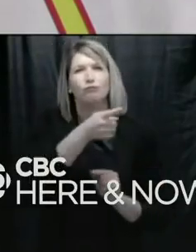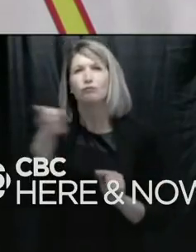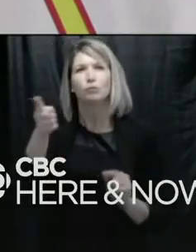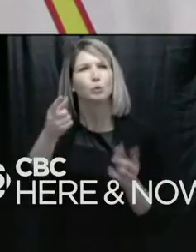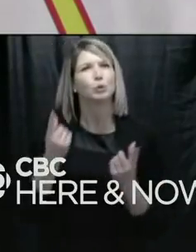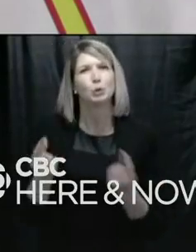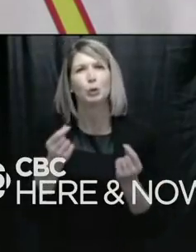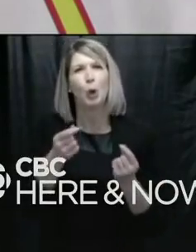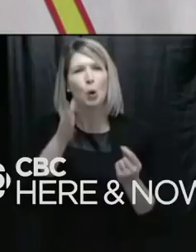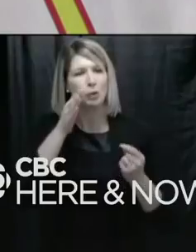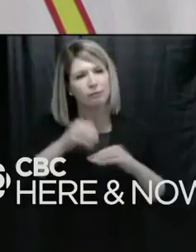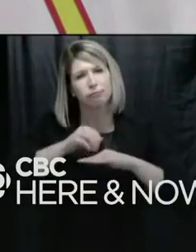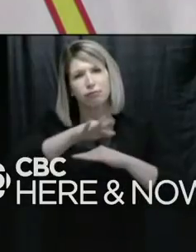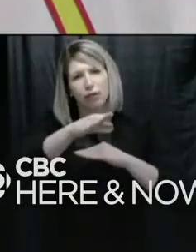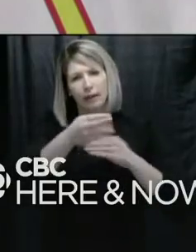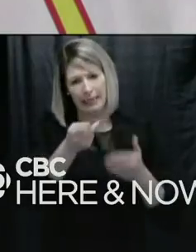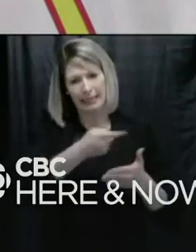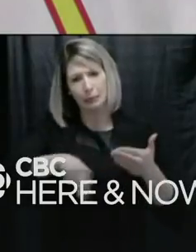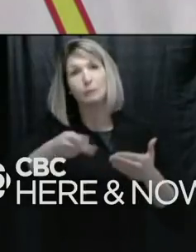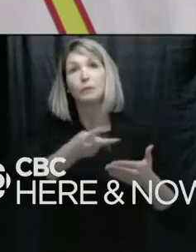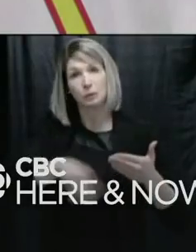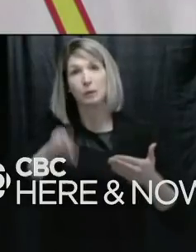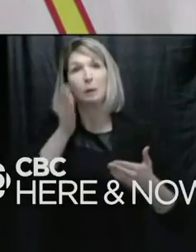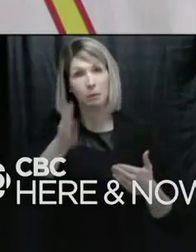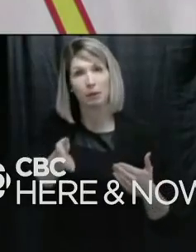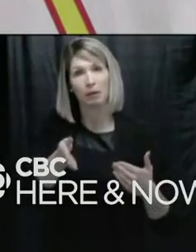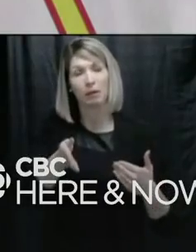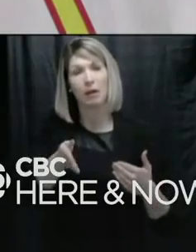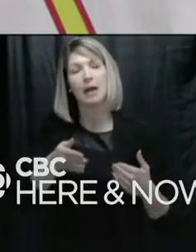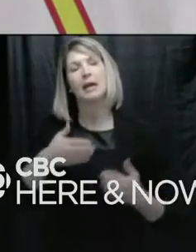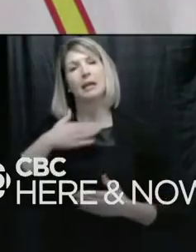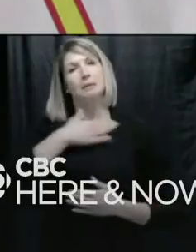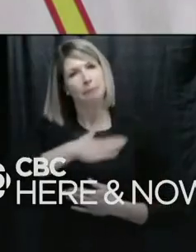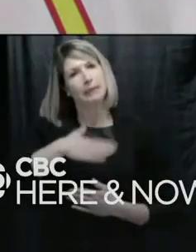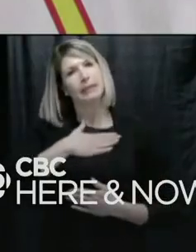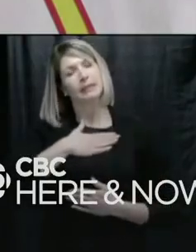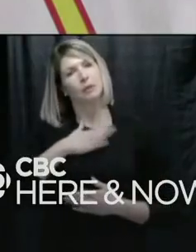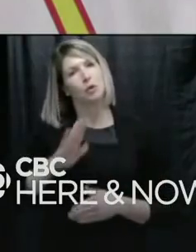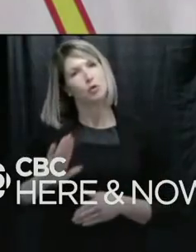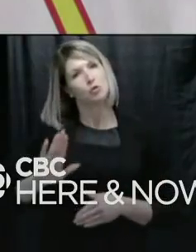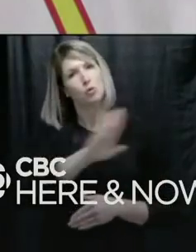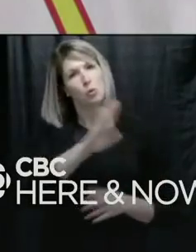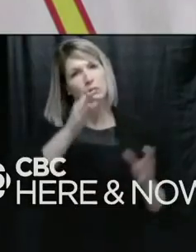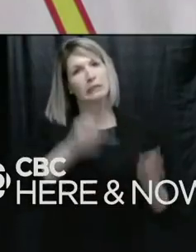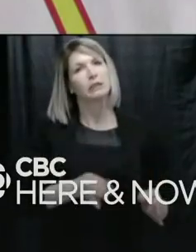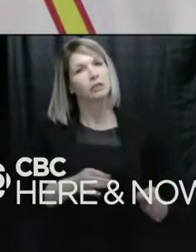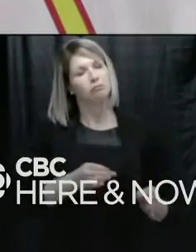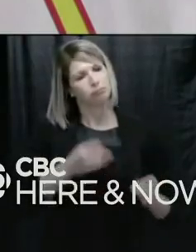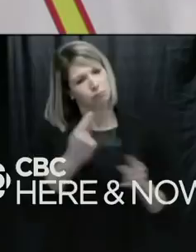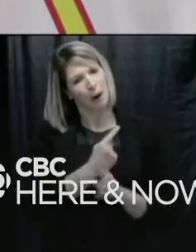DETERMINE OUR FUTURE. IT'S YOUR CHOICE.